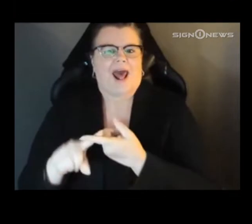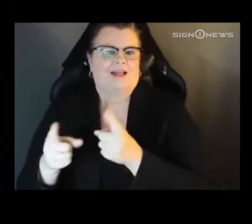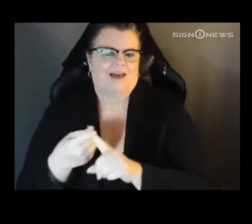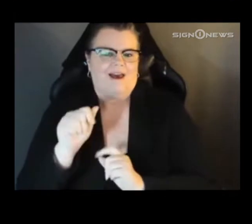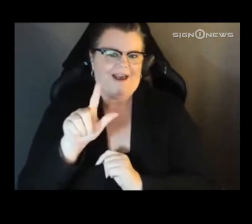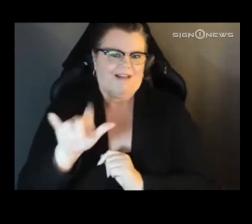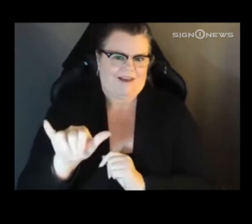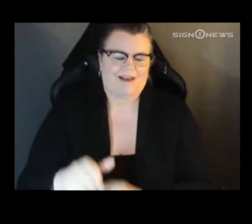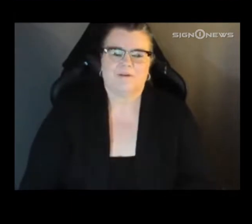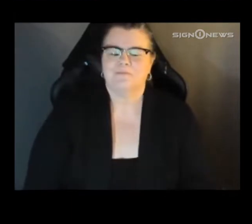okay